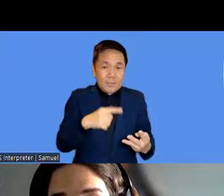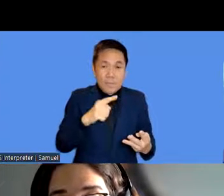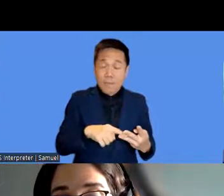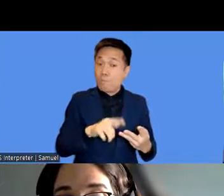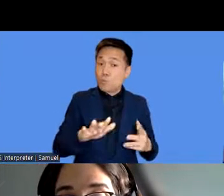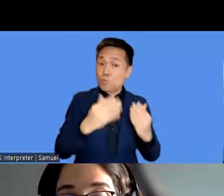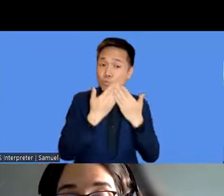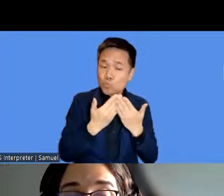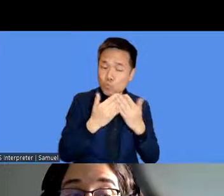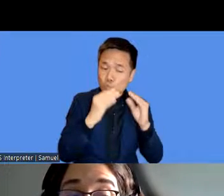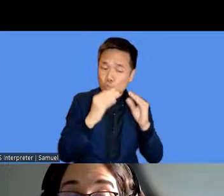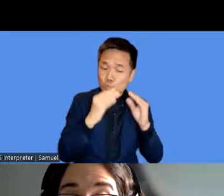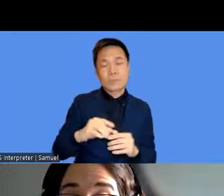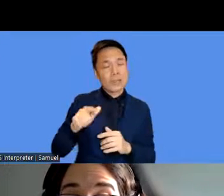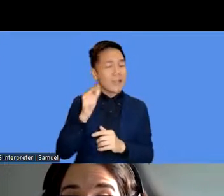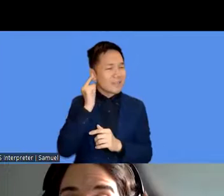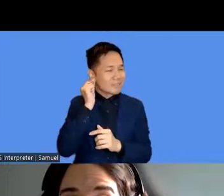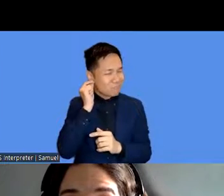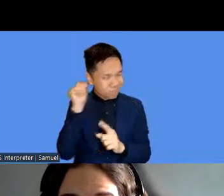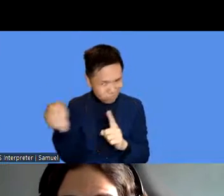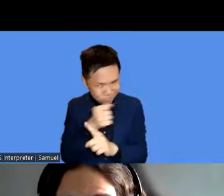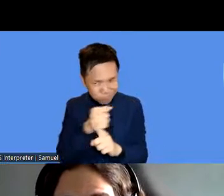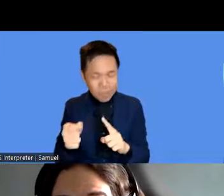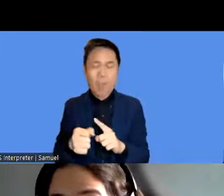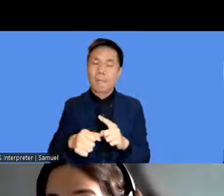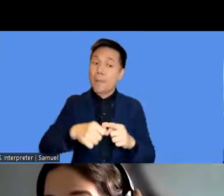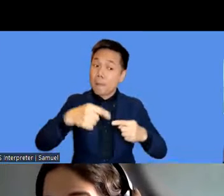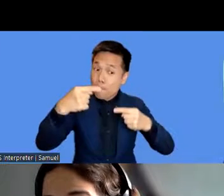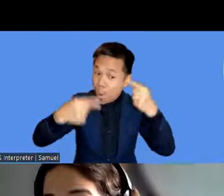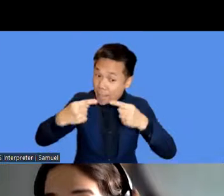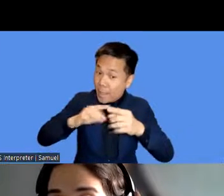gender based violence, political participation, barriers to healthcare and others.